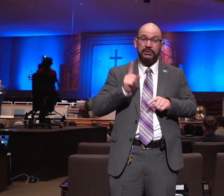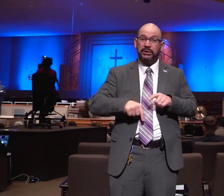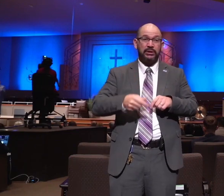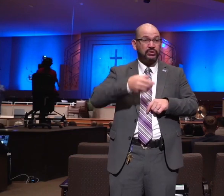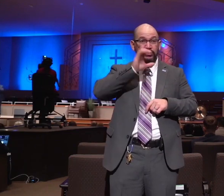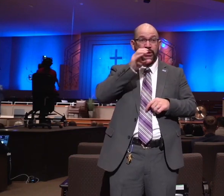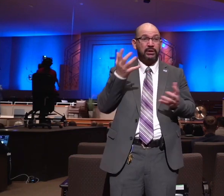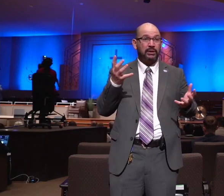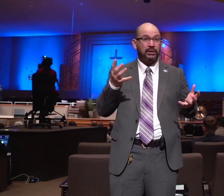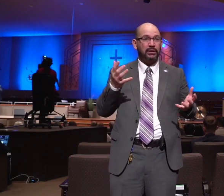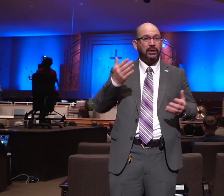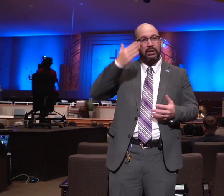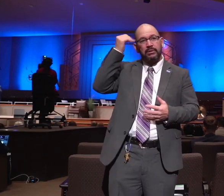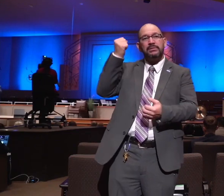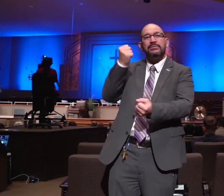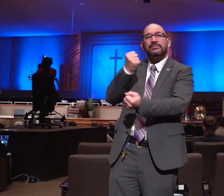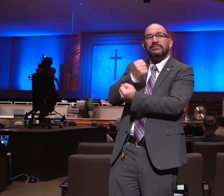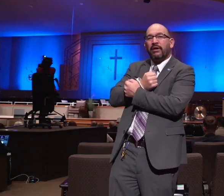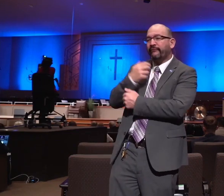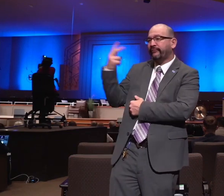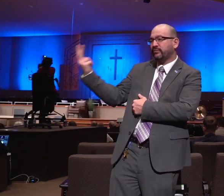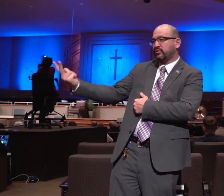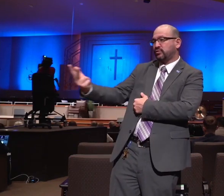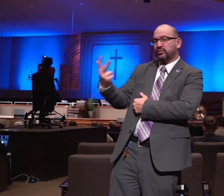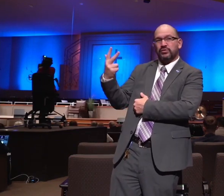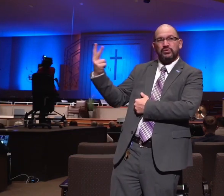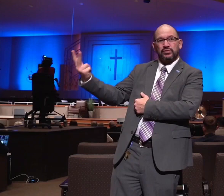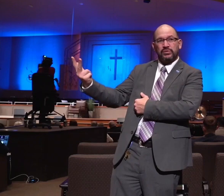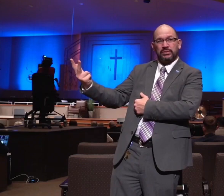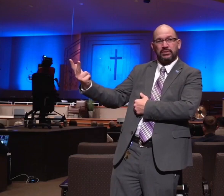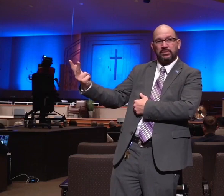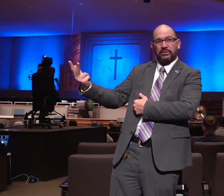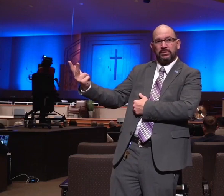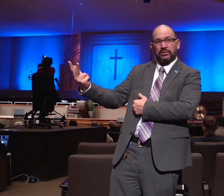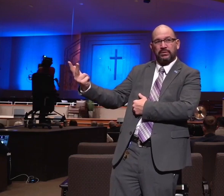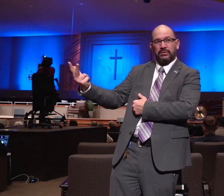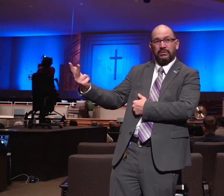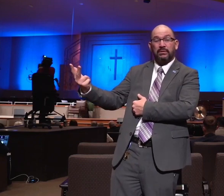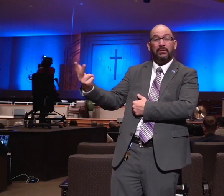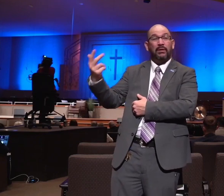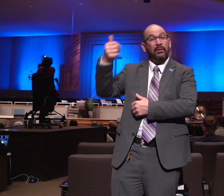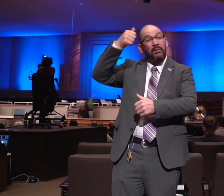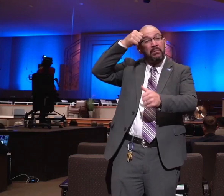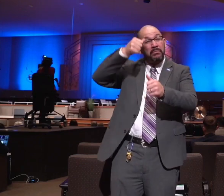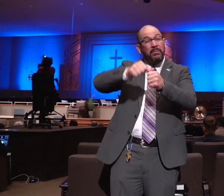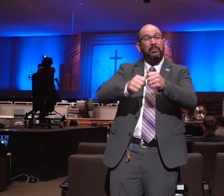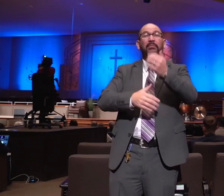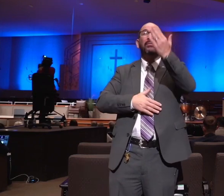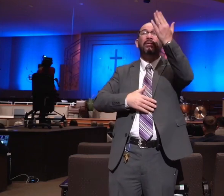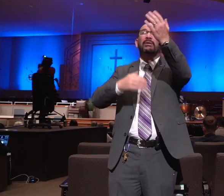he loved them back never doubt that your Savior loves you